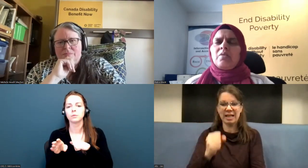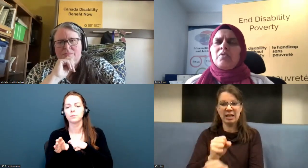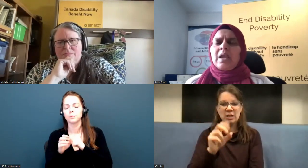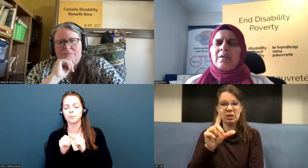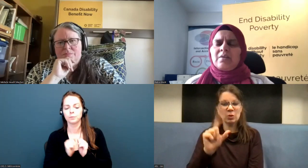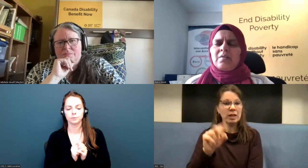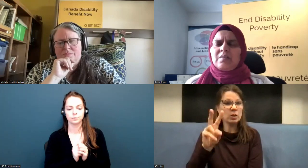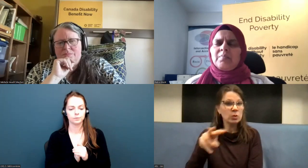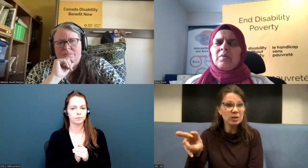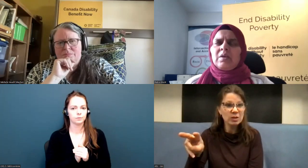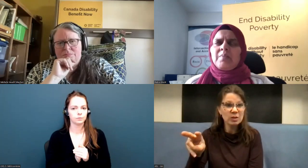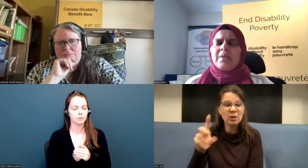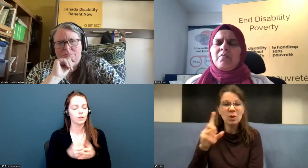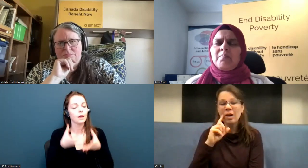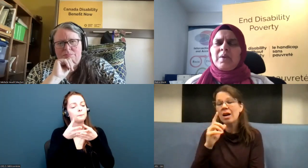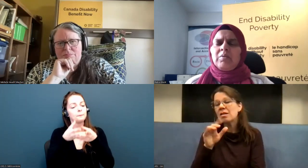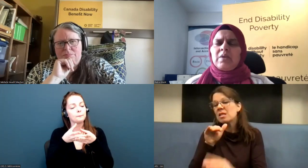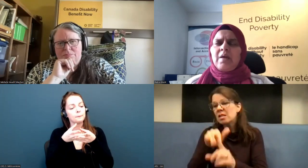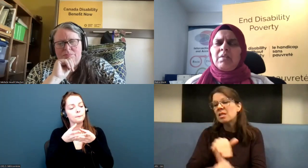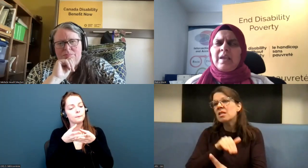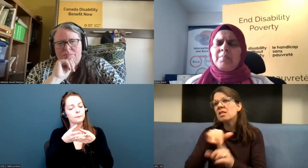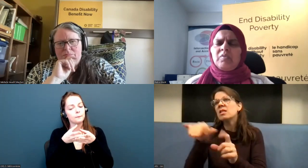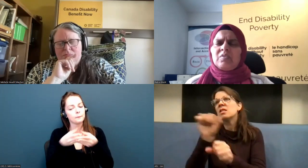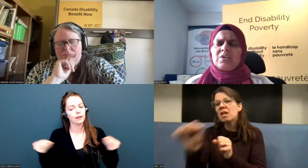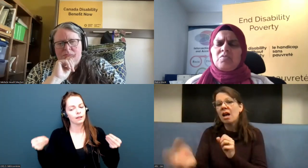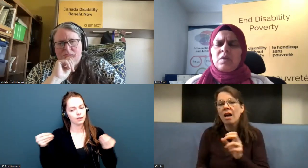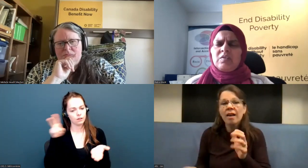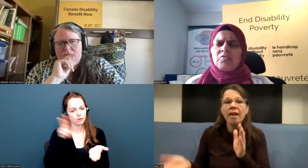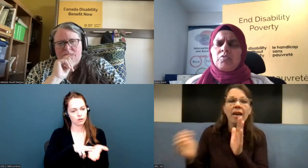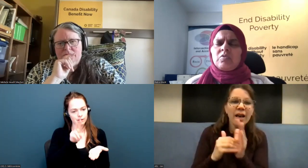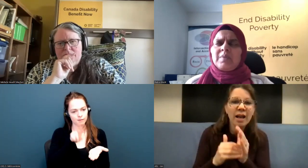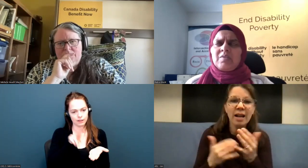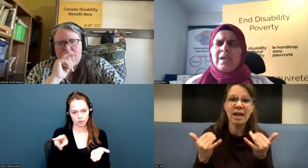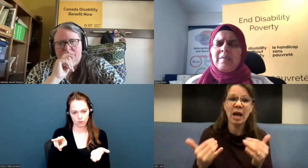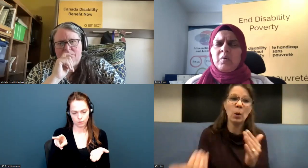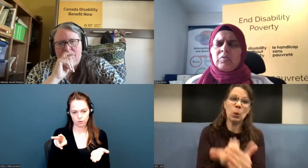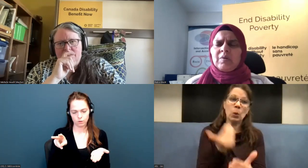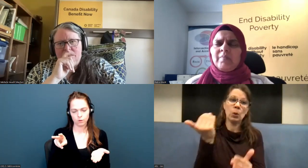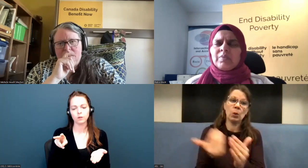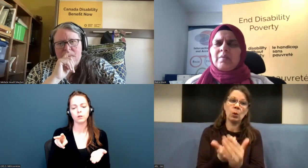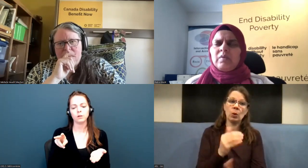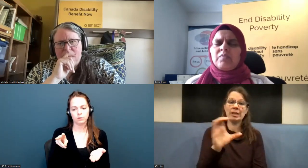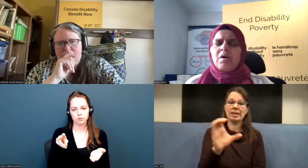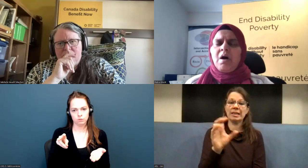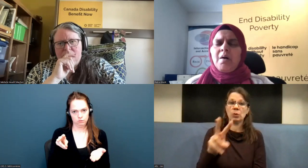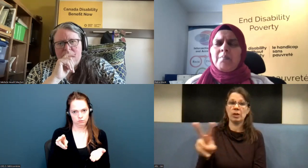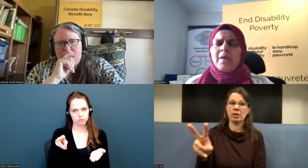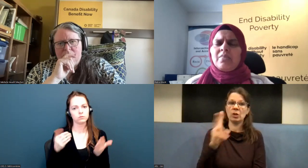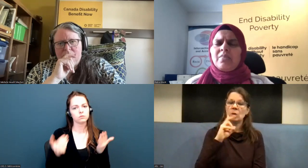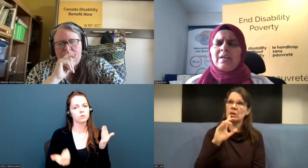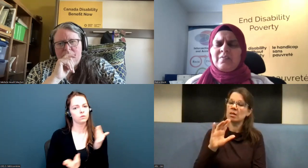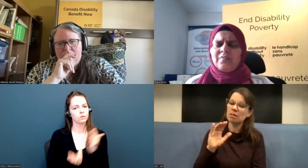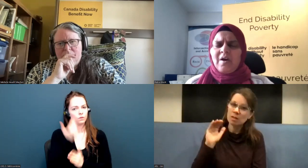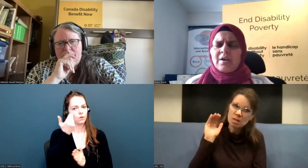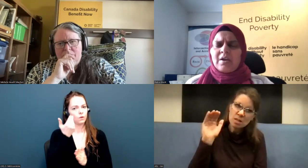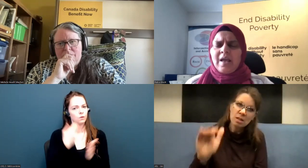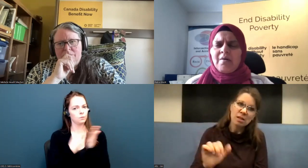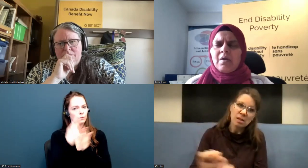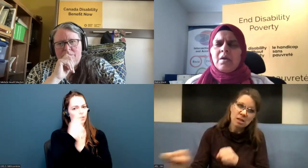CANADA DISABILITY BENEFIT BILL NOW LABELLED BILL C-22 TO BE TABLED. WE'VE COME THIS FAR NOW.